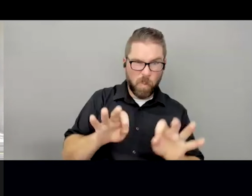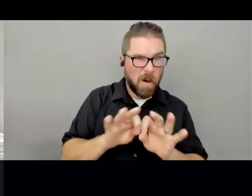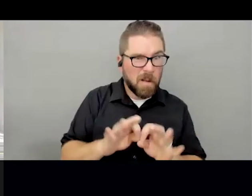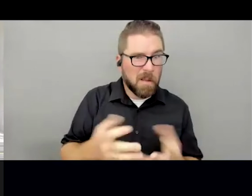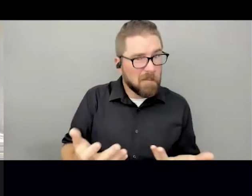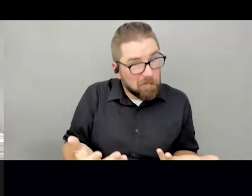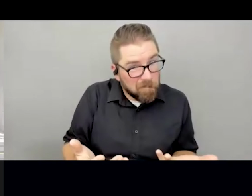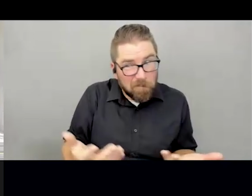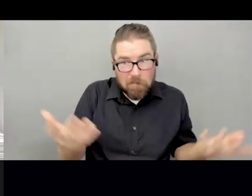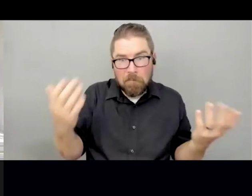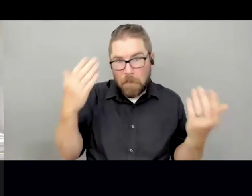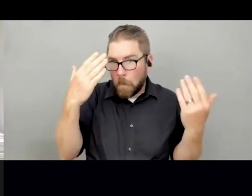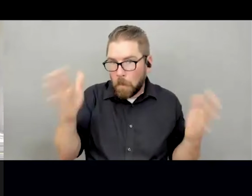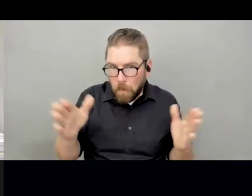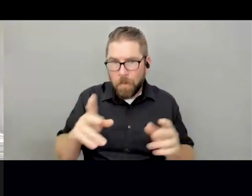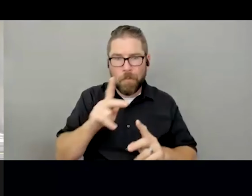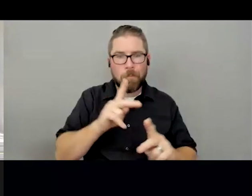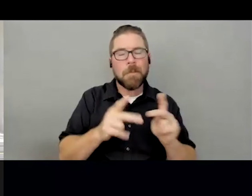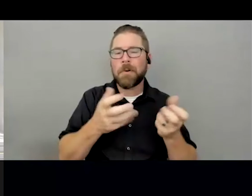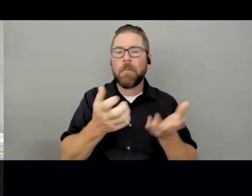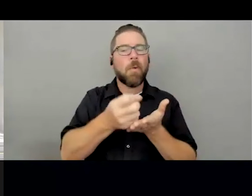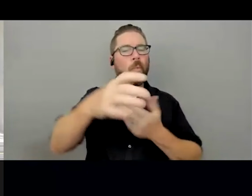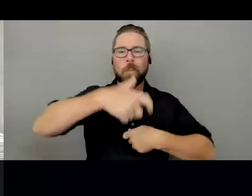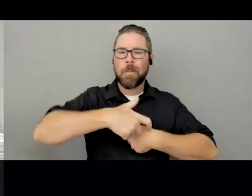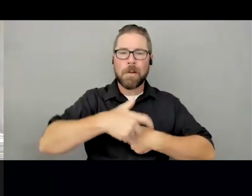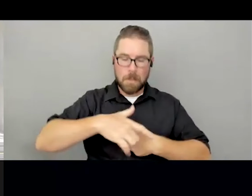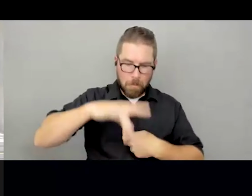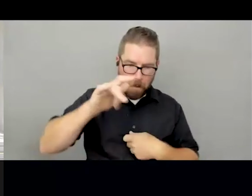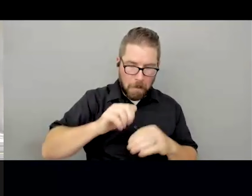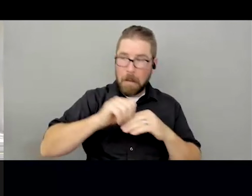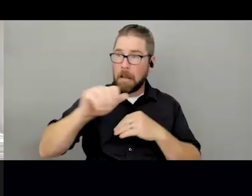So that's just a common, concern.